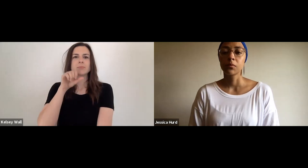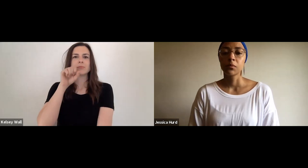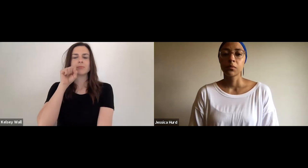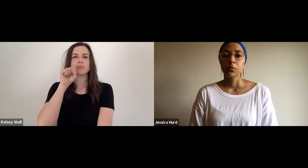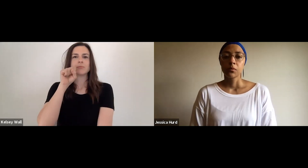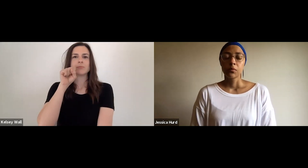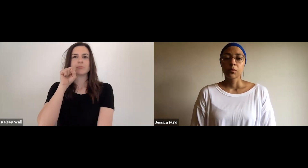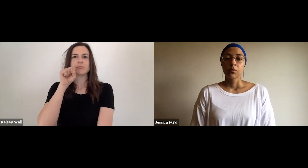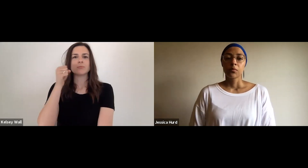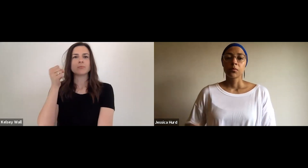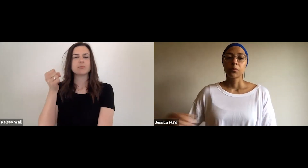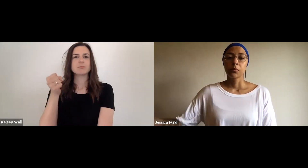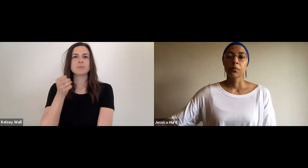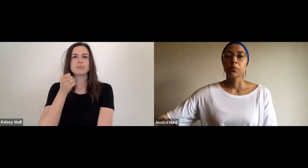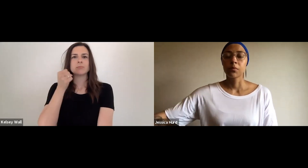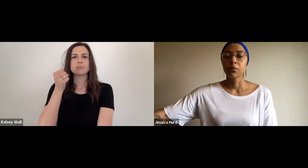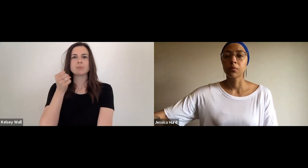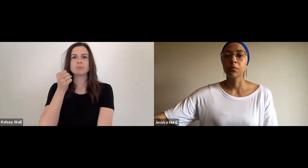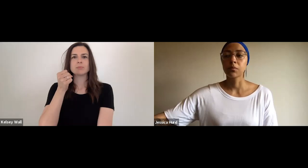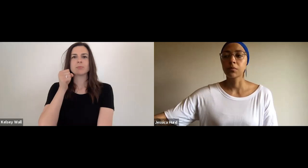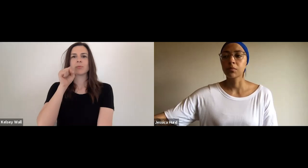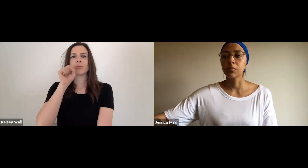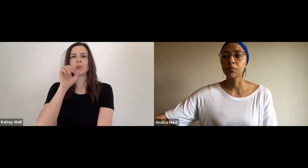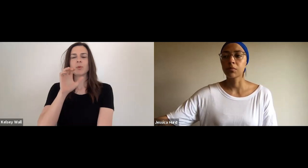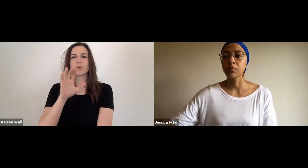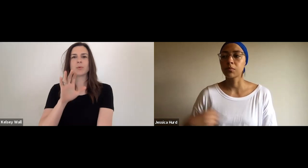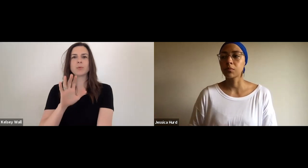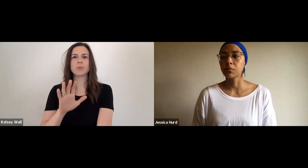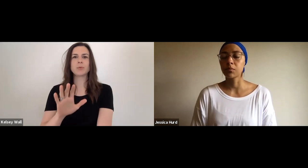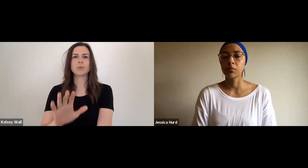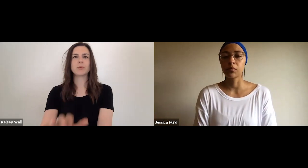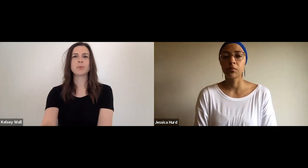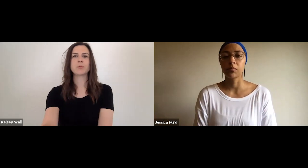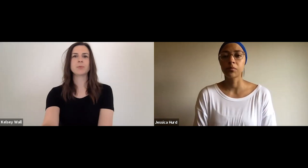a forest. Breathe in, hold, or out.